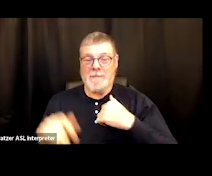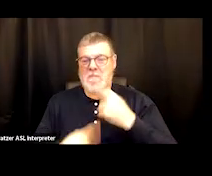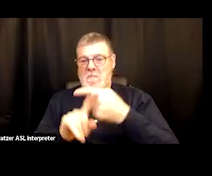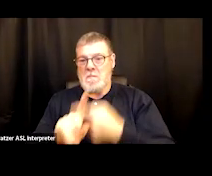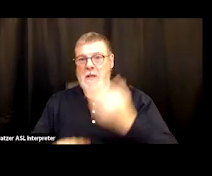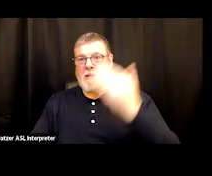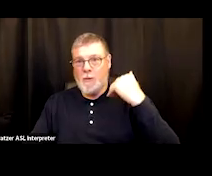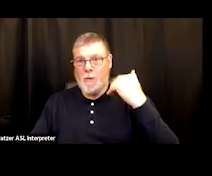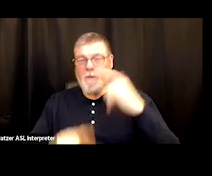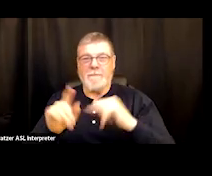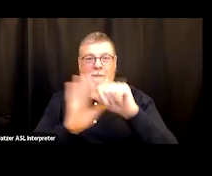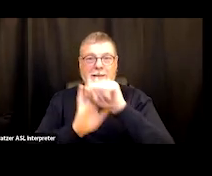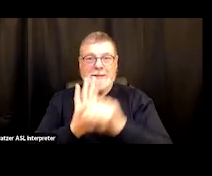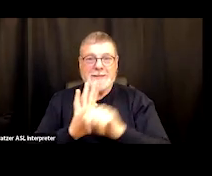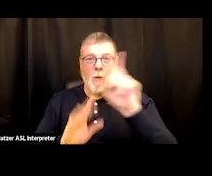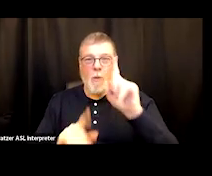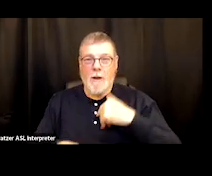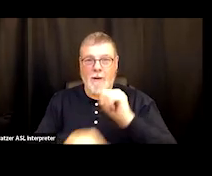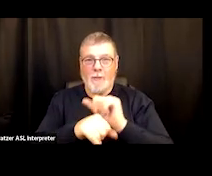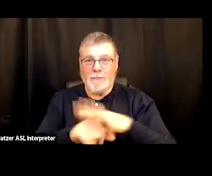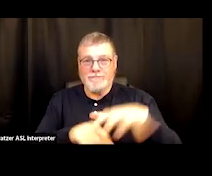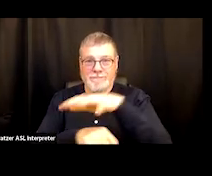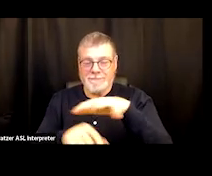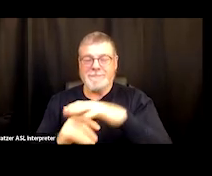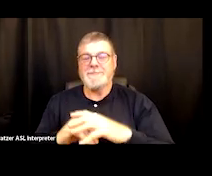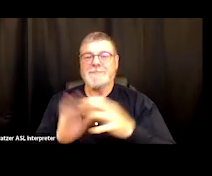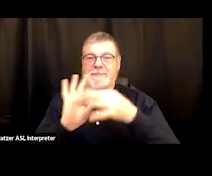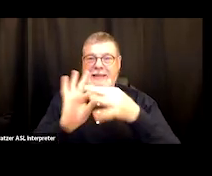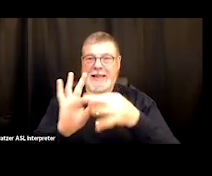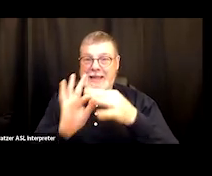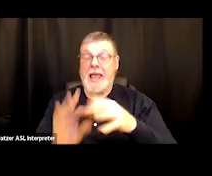from one of the states I'm a liaison for, and they let me...